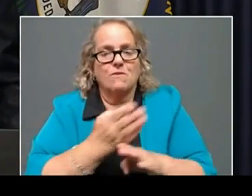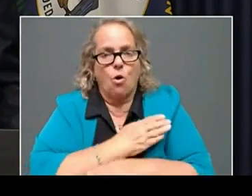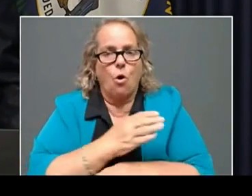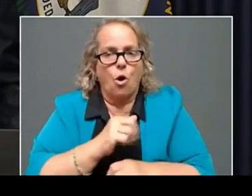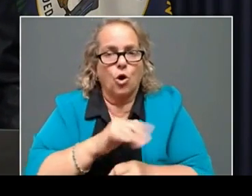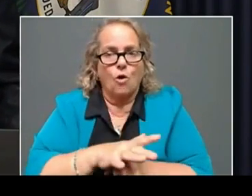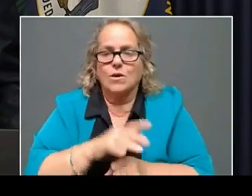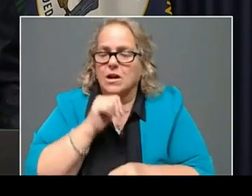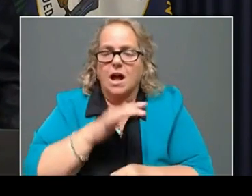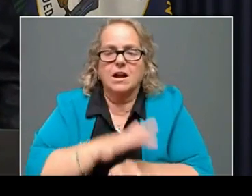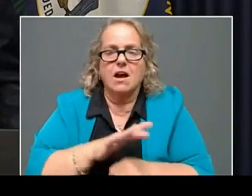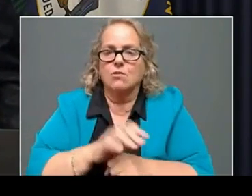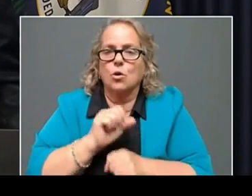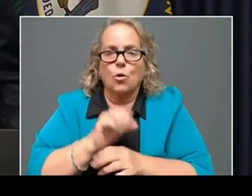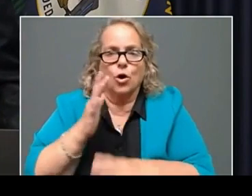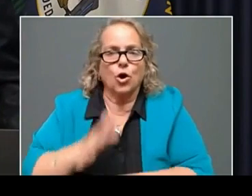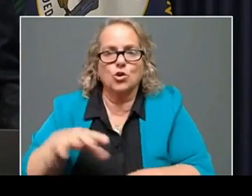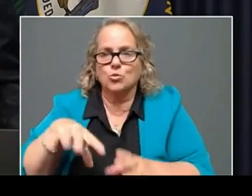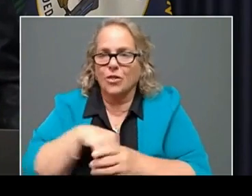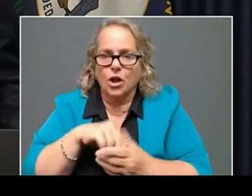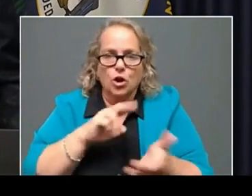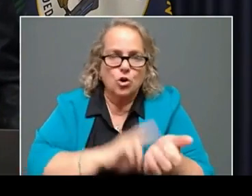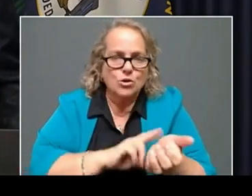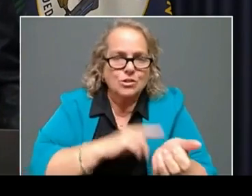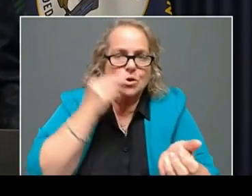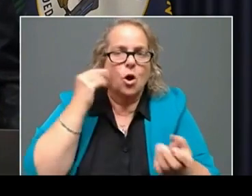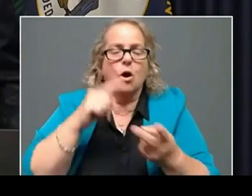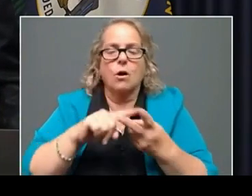term care. A lot of that has to do with really difficult but really amazing